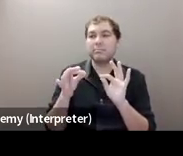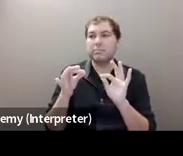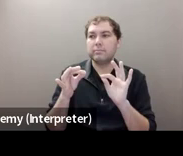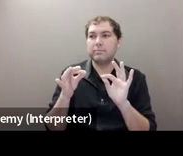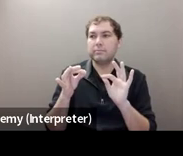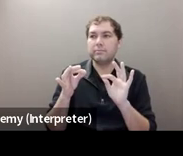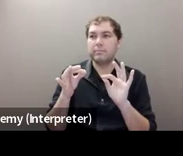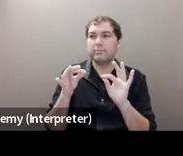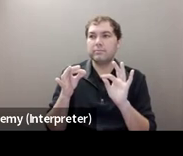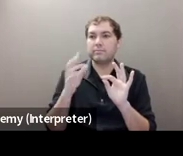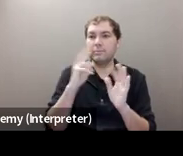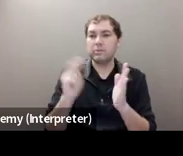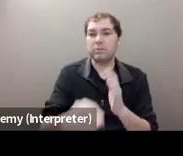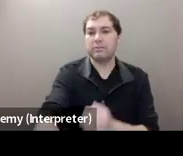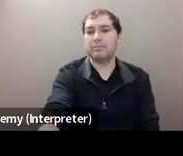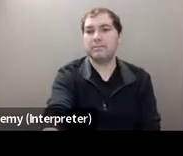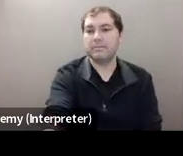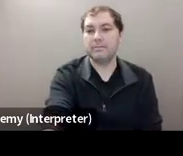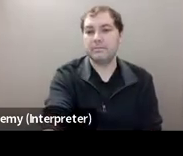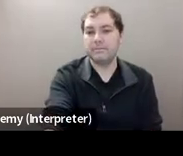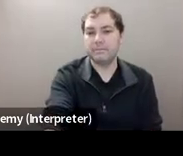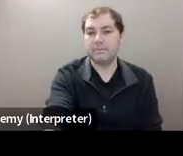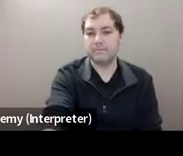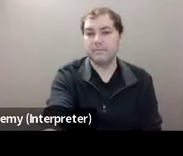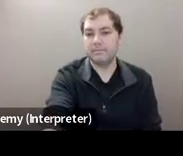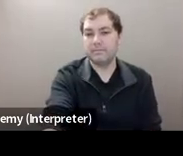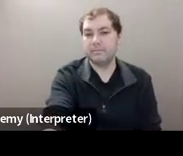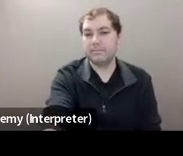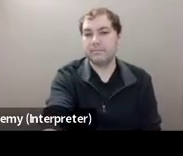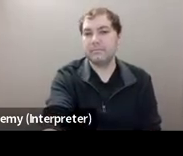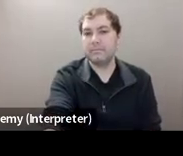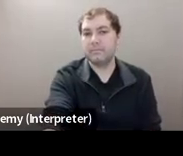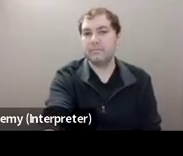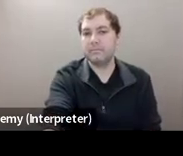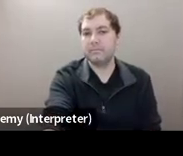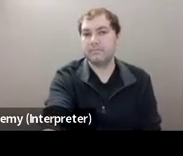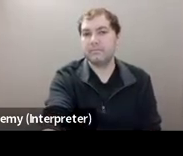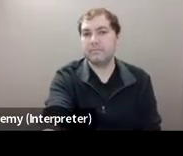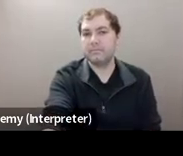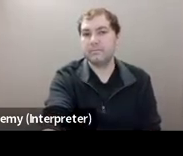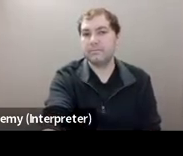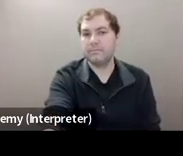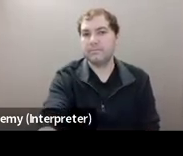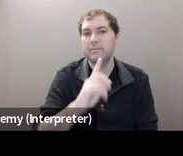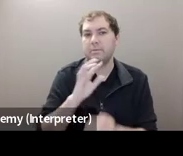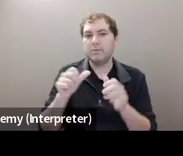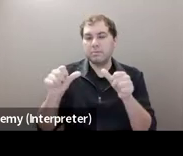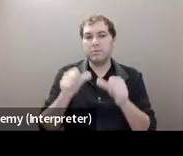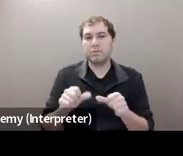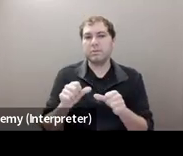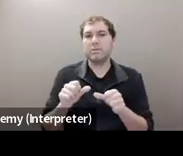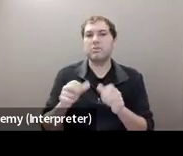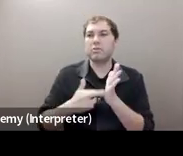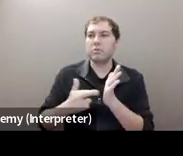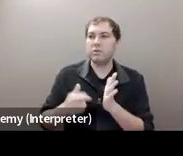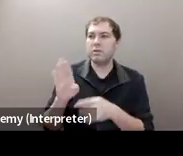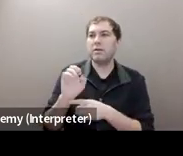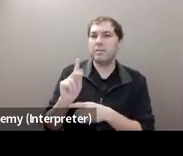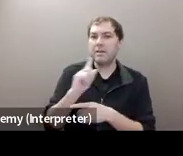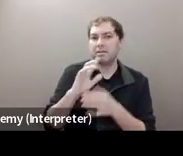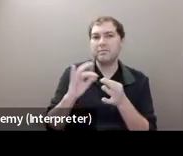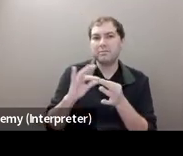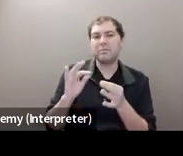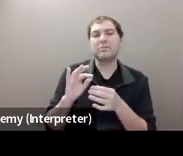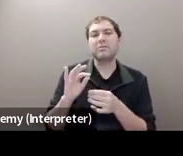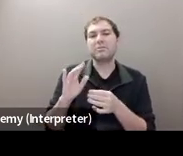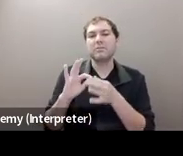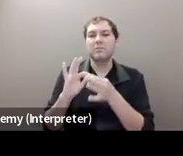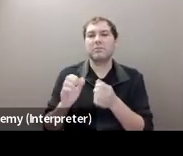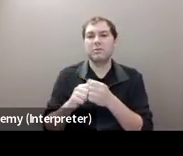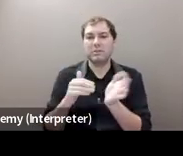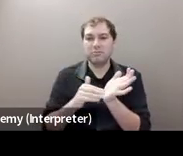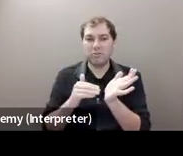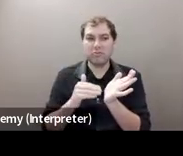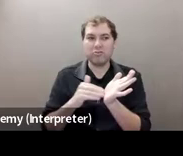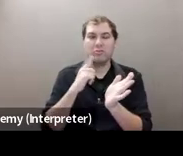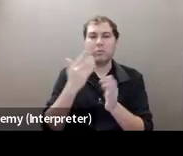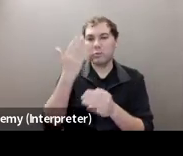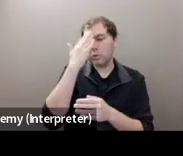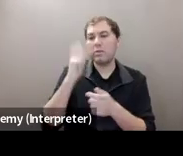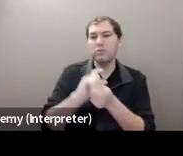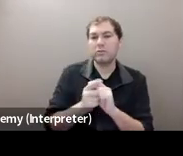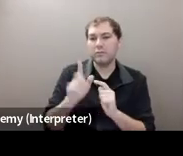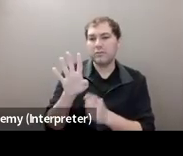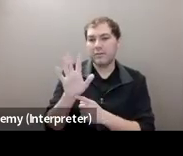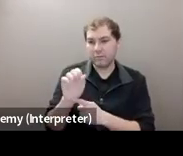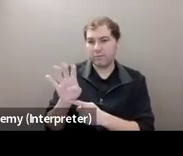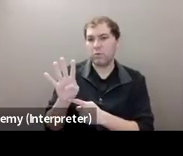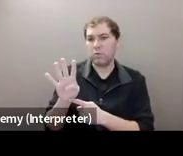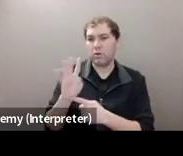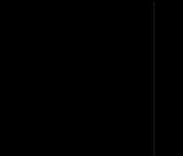Rebecca - APRIL: let's take a look here, I people are posting some resources that's gonna be great. And Beck says Beck's been a great resource for this also regarding doctors brush up to the changes on to 5 0 4. They help in that regard